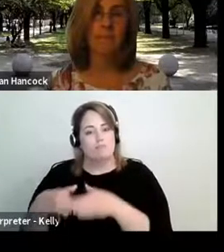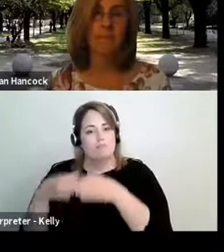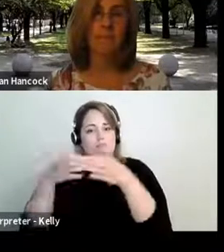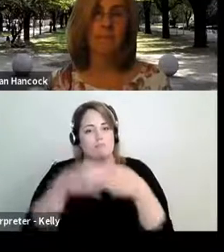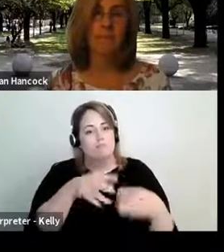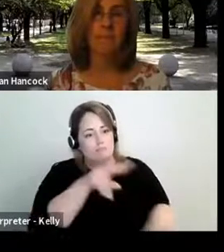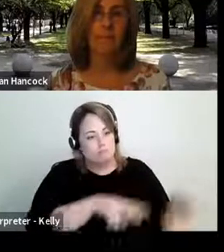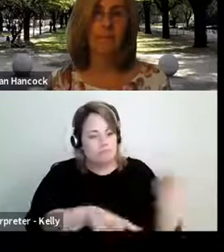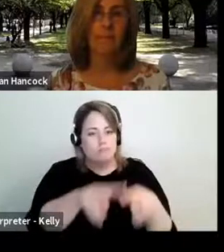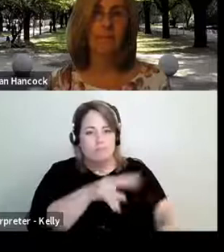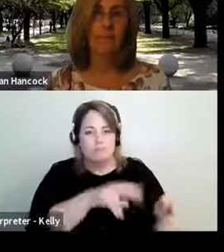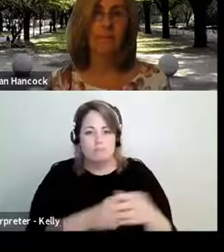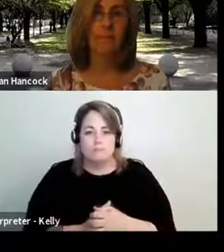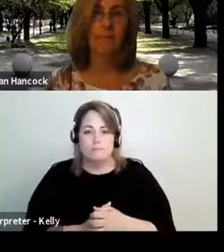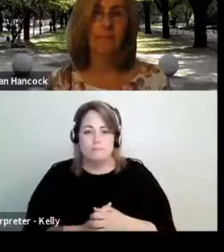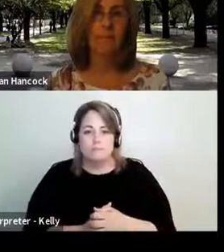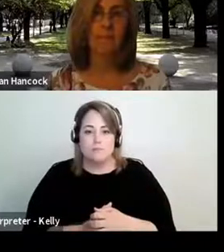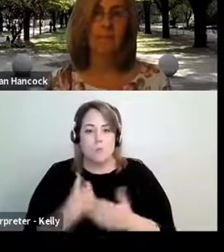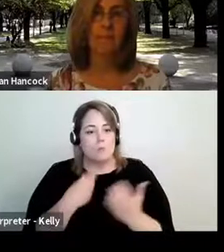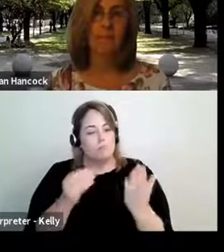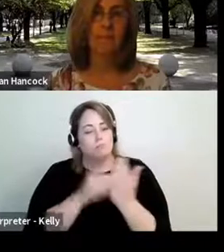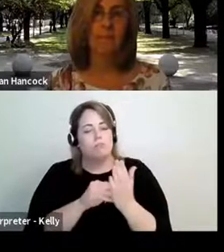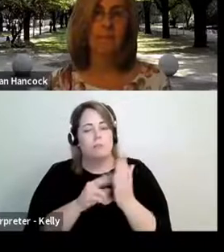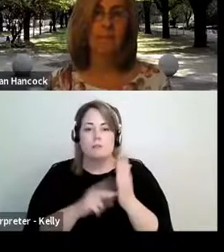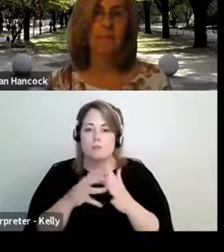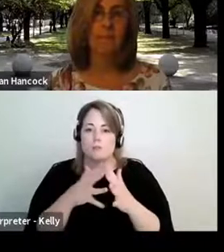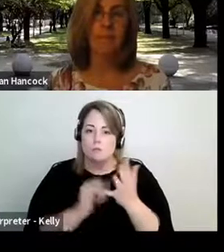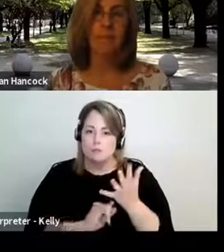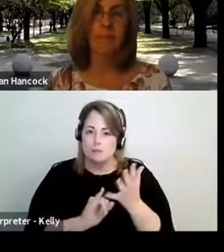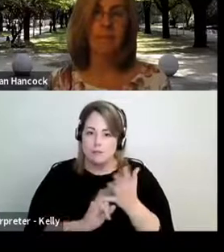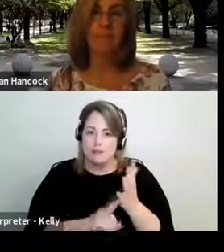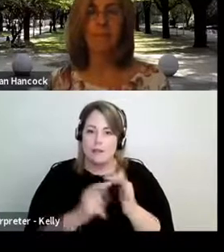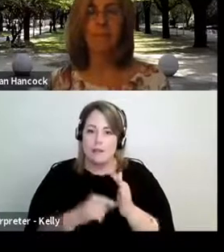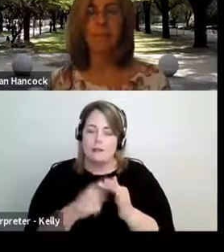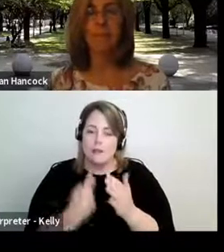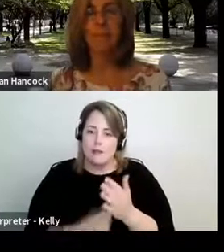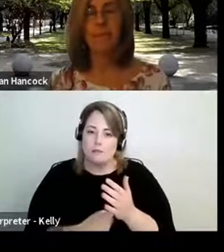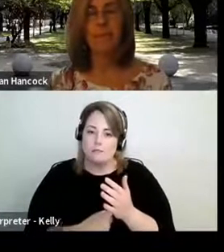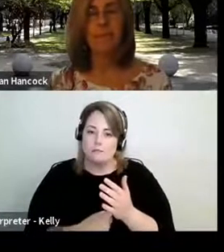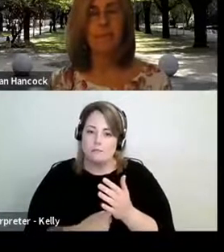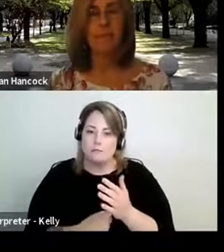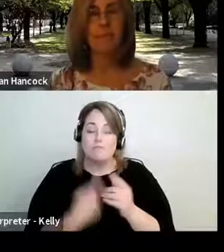and we’ll put that into the newsletter. We’ll also include group programs that are available